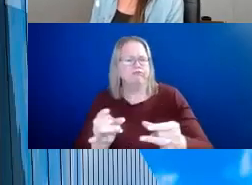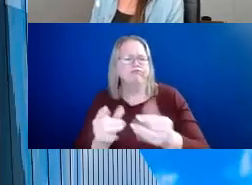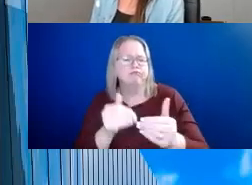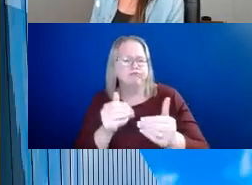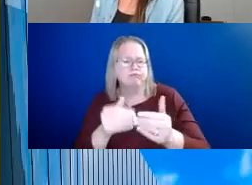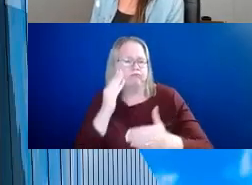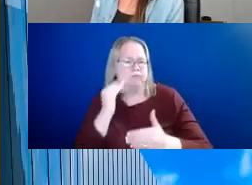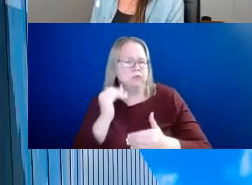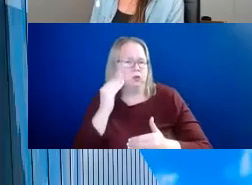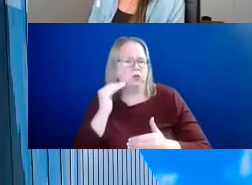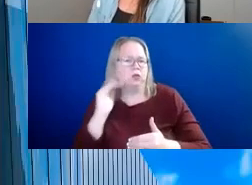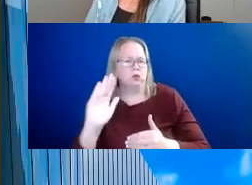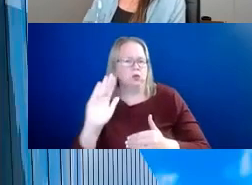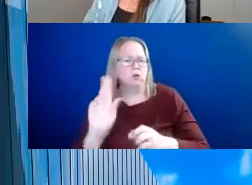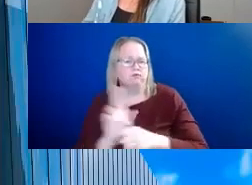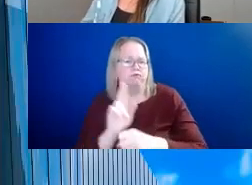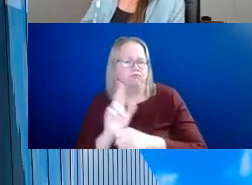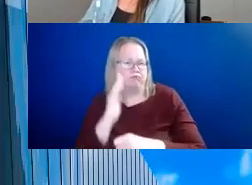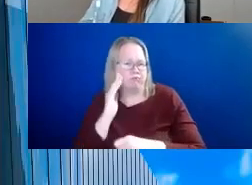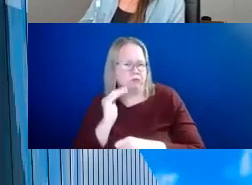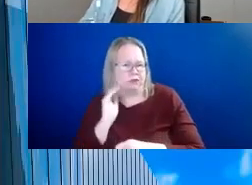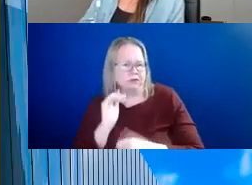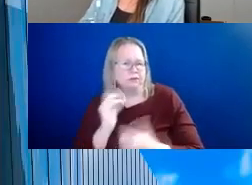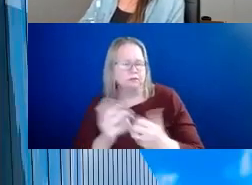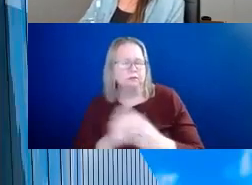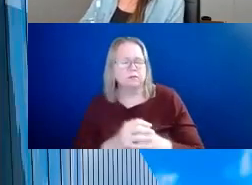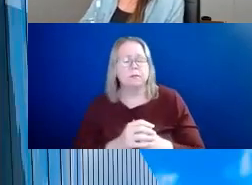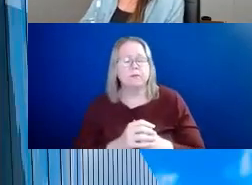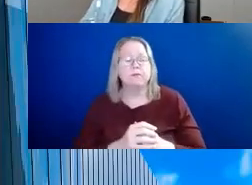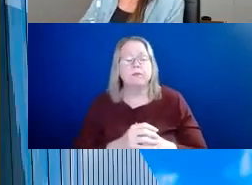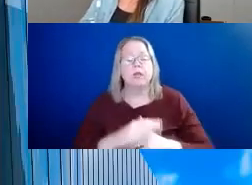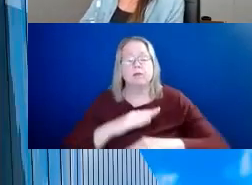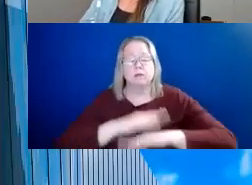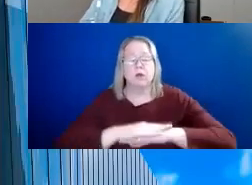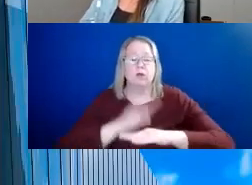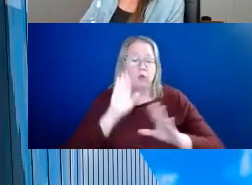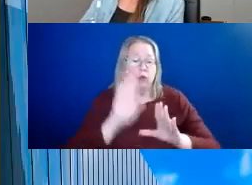perspective. We will have the platform 12:20:37 open at the beginning in April